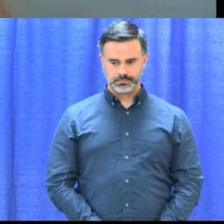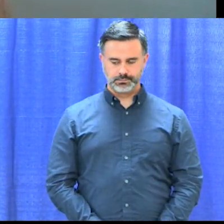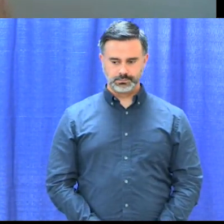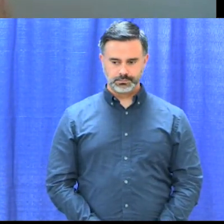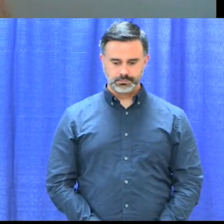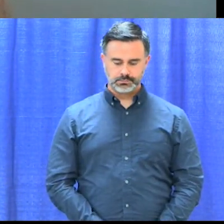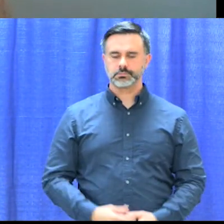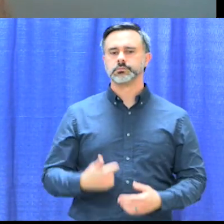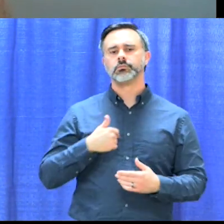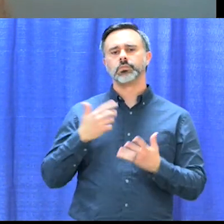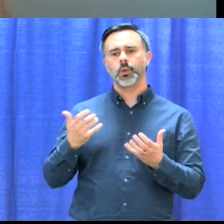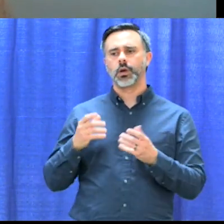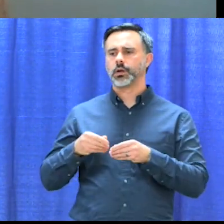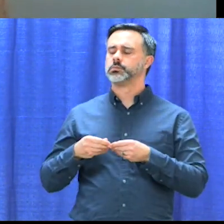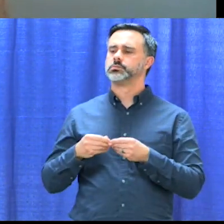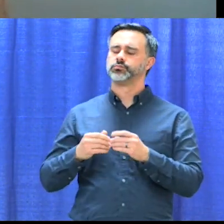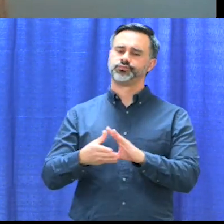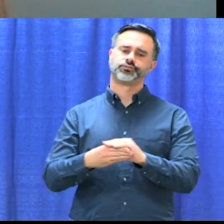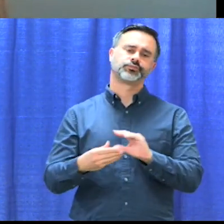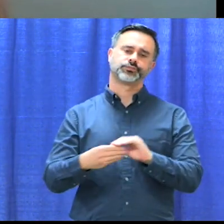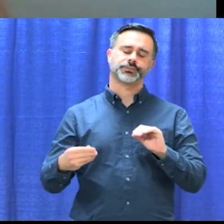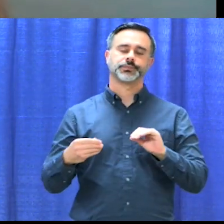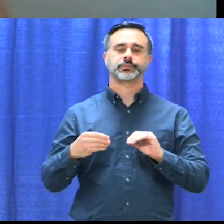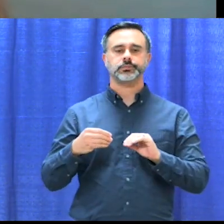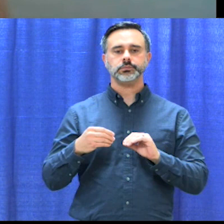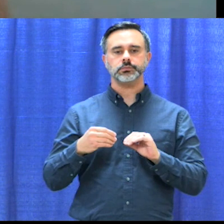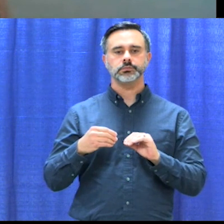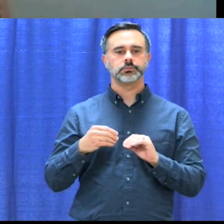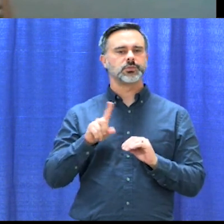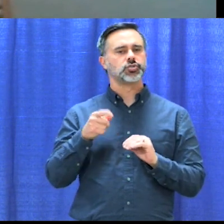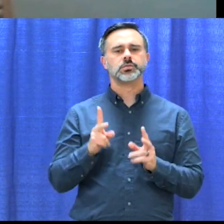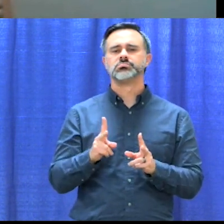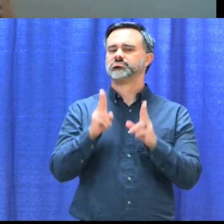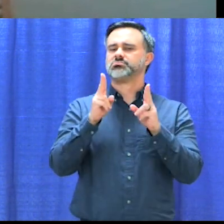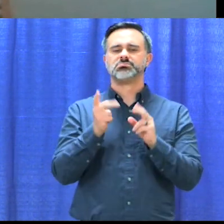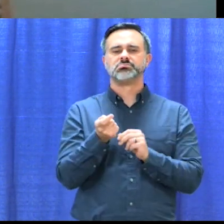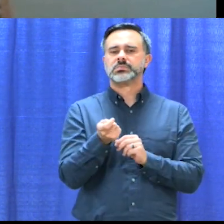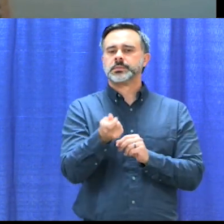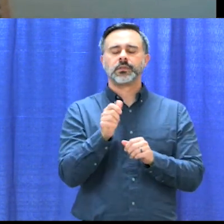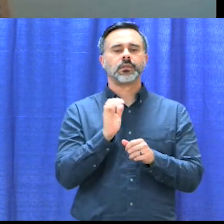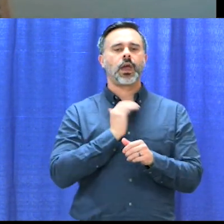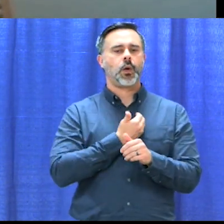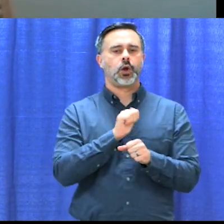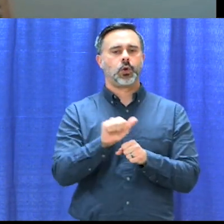And I'd like to provide you just with a snapshot of the work we're doing at Verizon in support